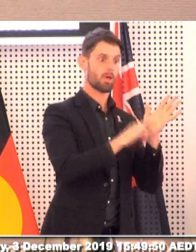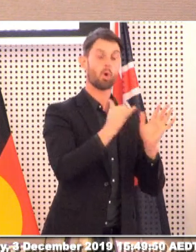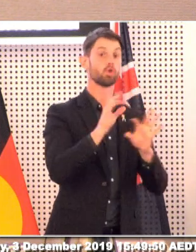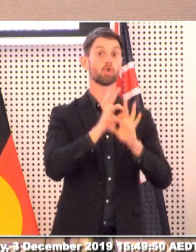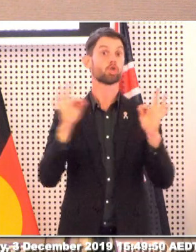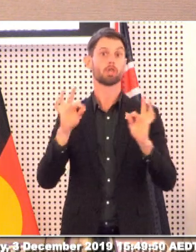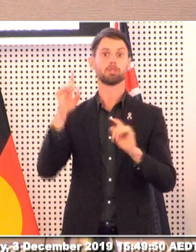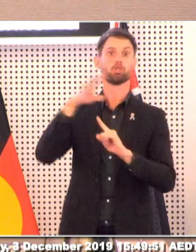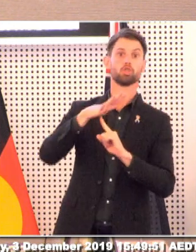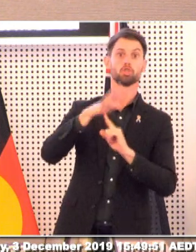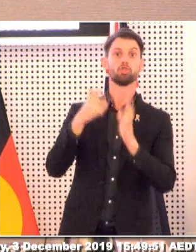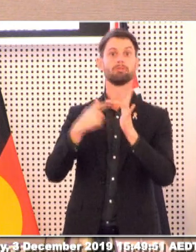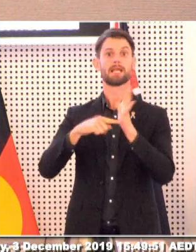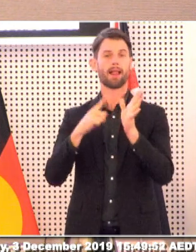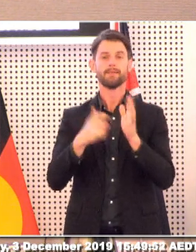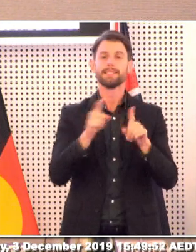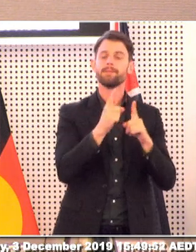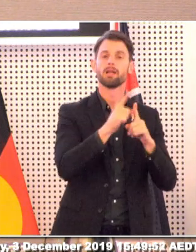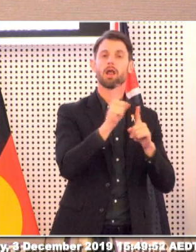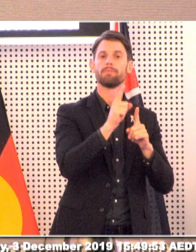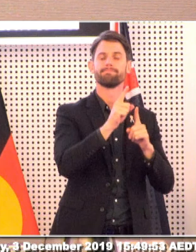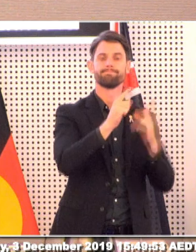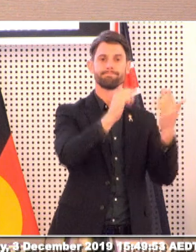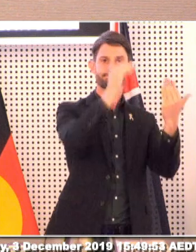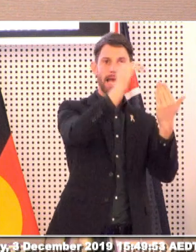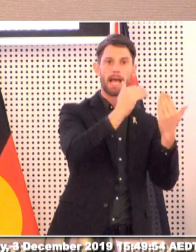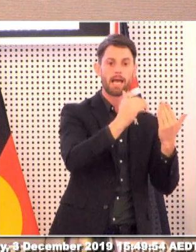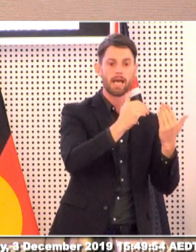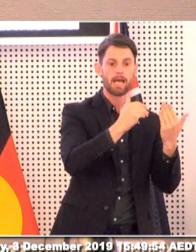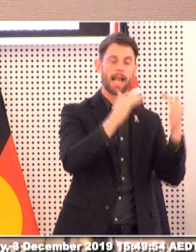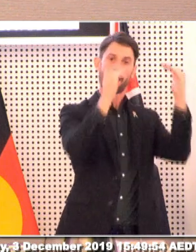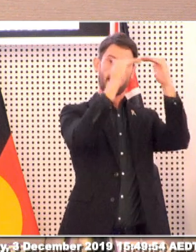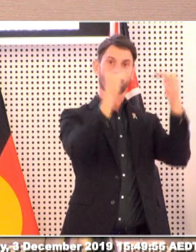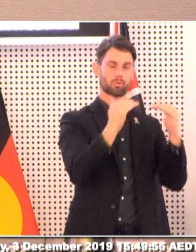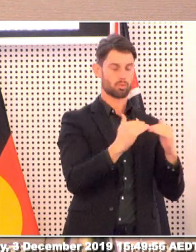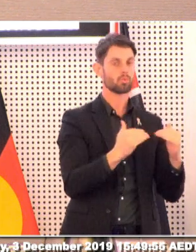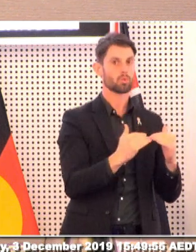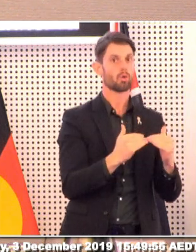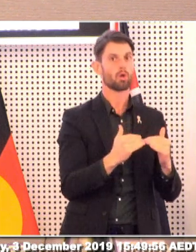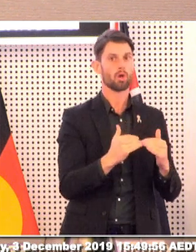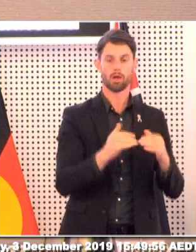And if you – I think it was comments made by the Victorian Ombudsman that the